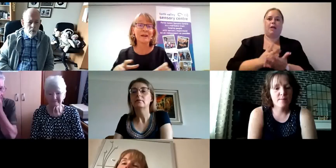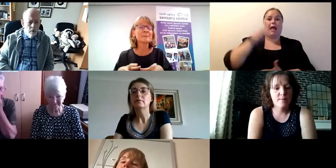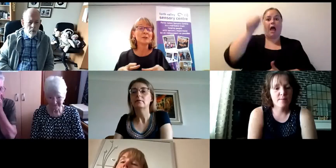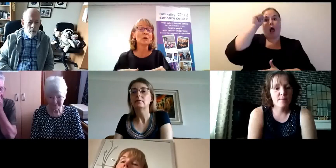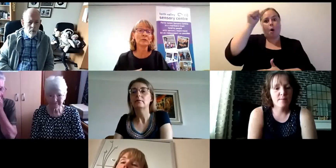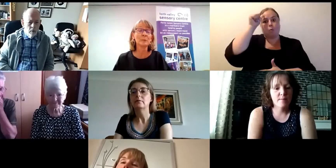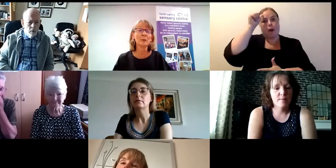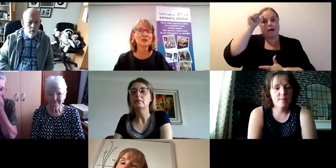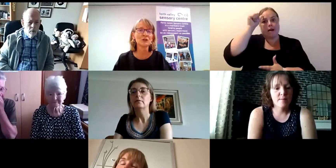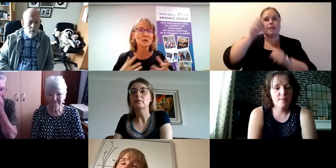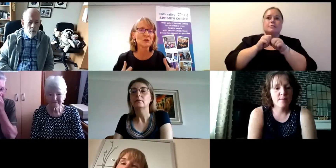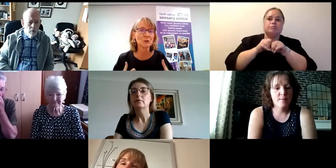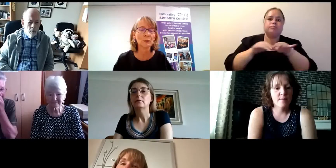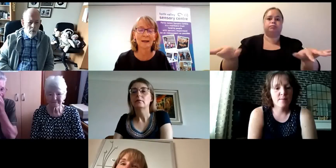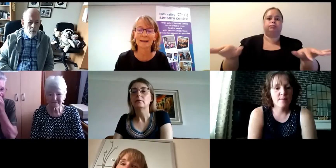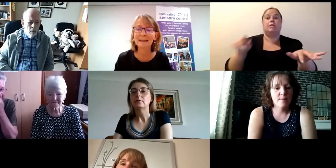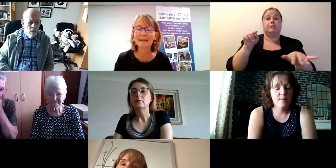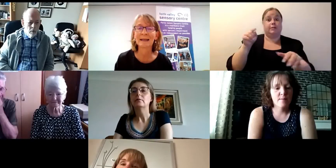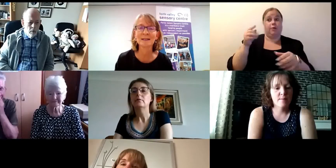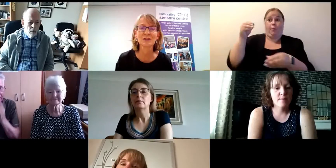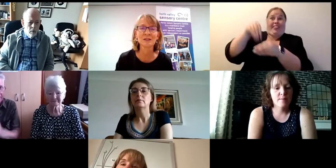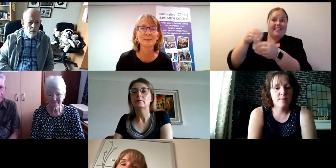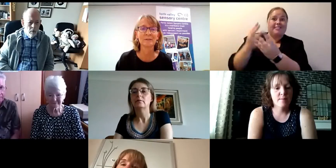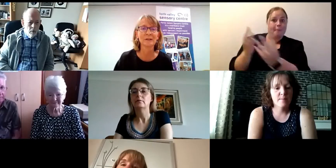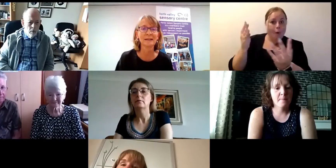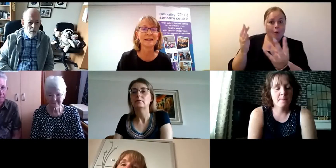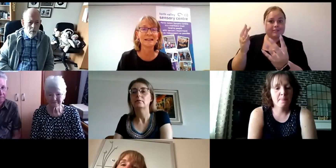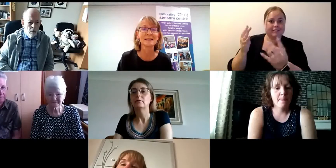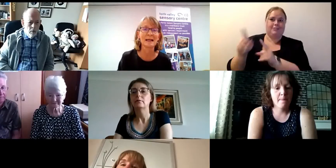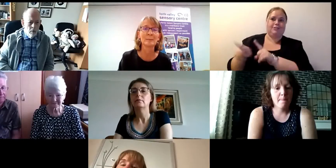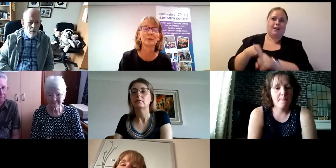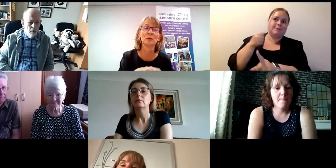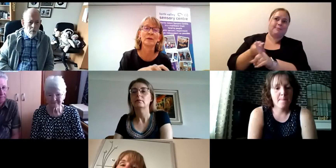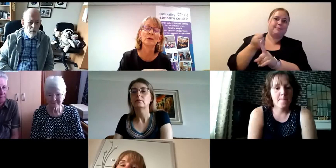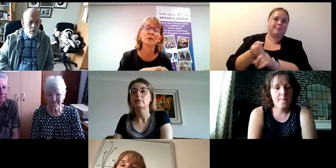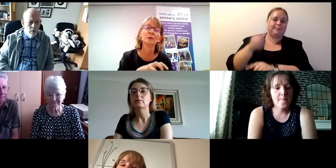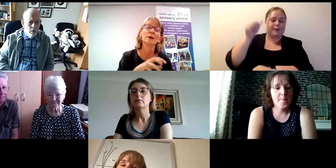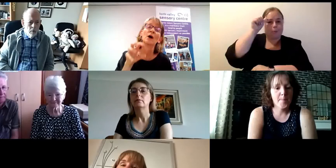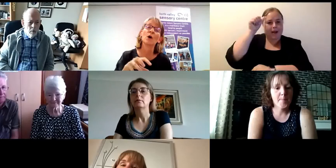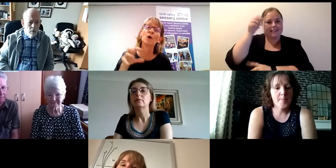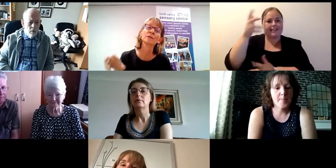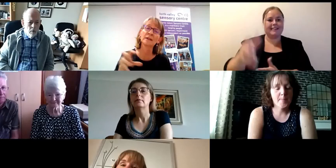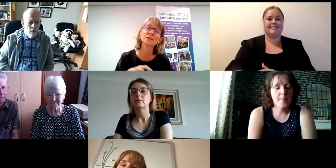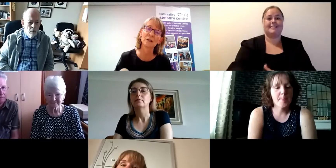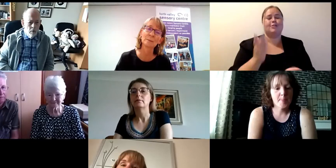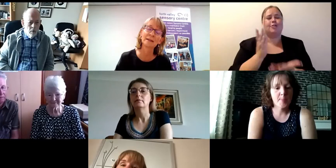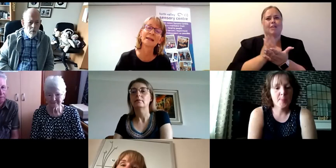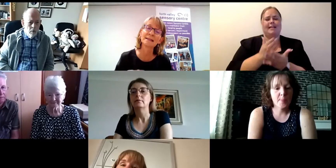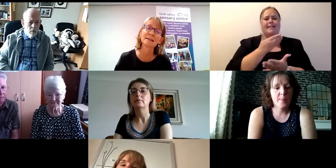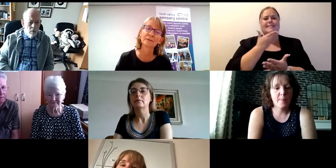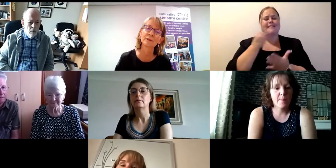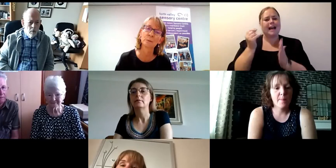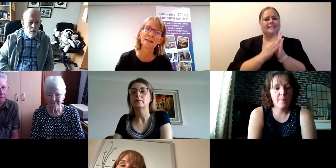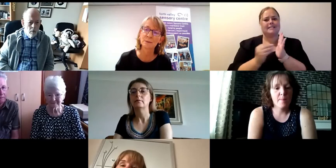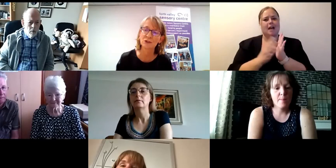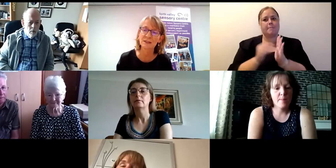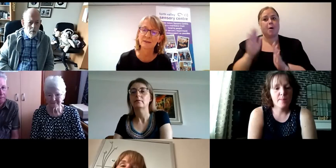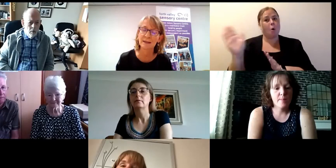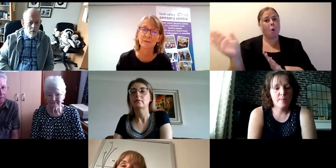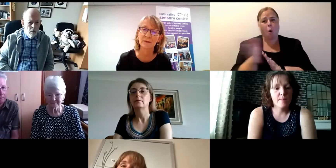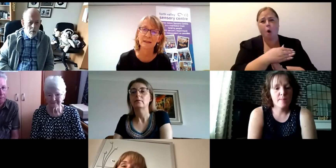So again it's just been a really nice hearing all these different ways